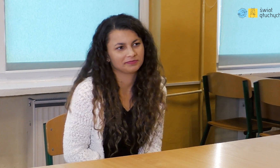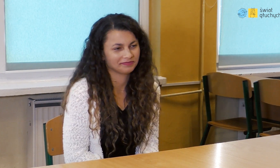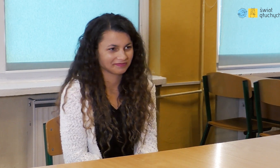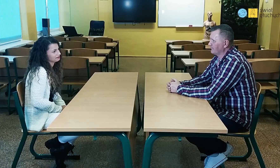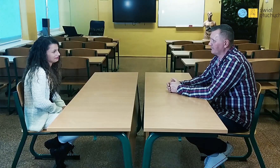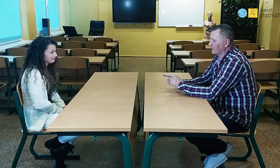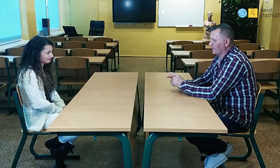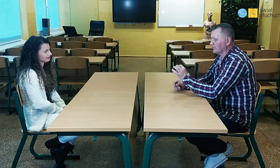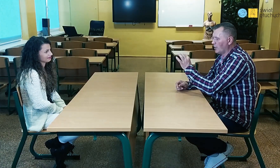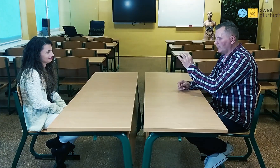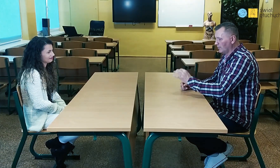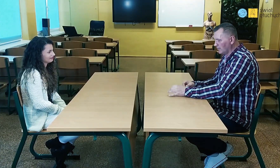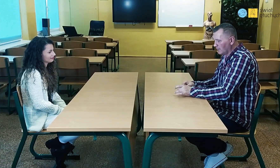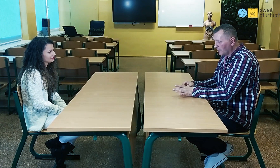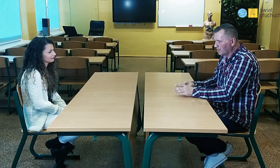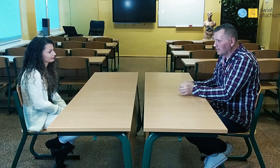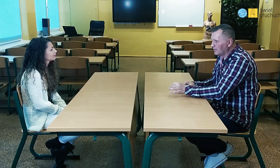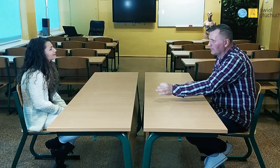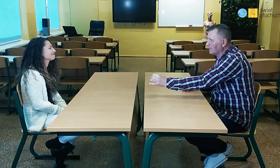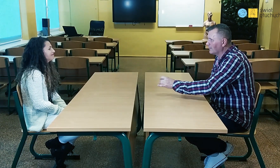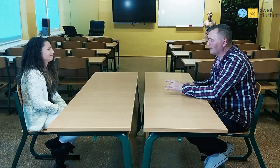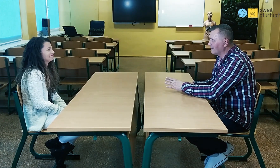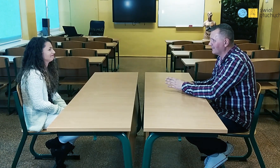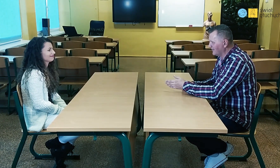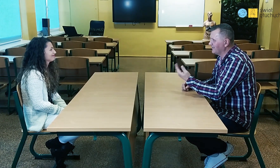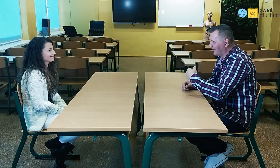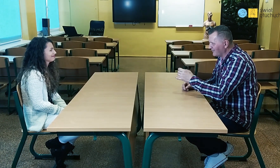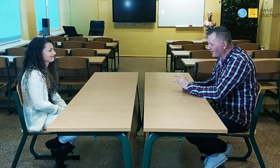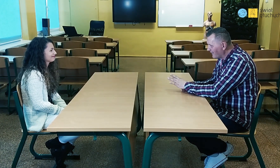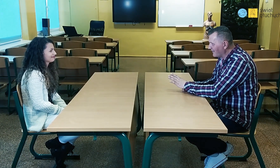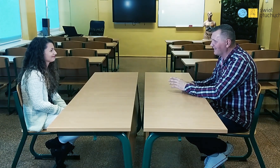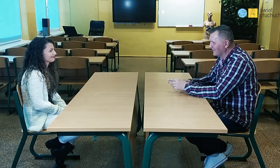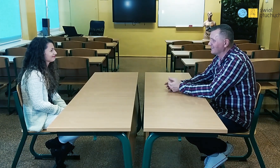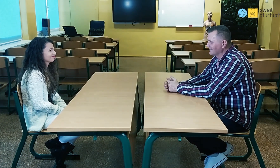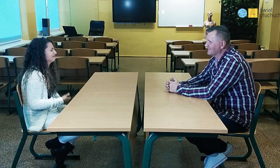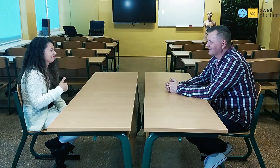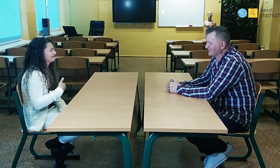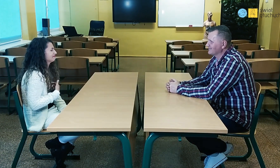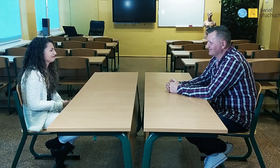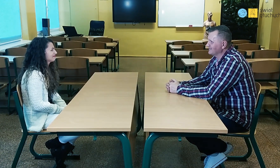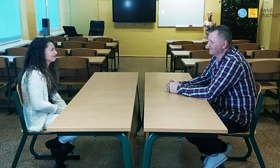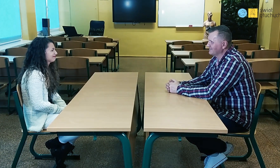We played "bottle caps." — We didn't have that at my school.